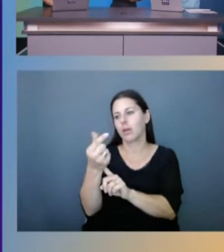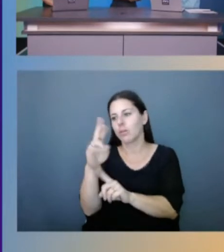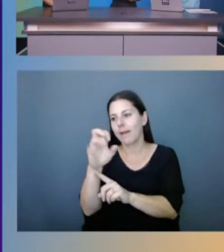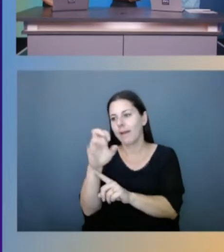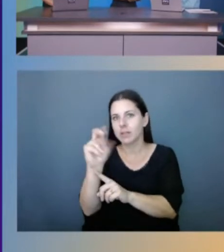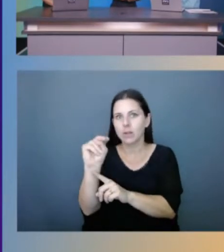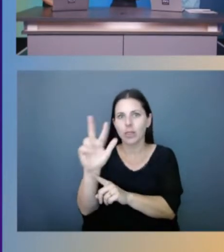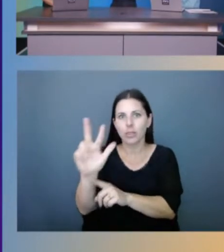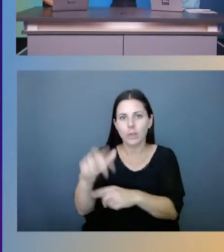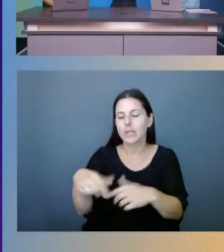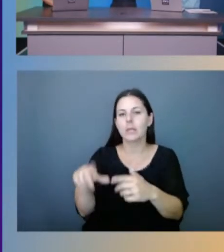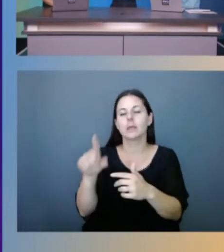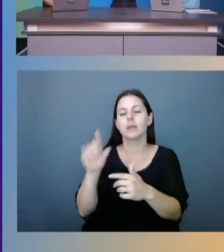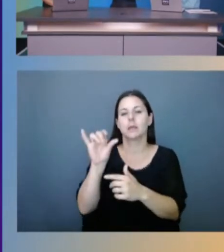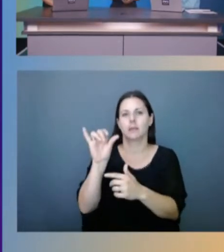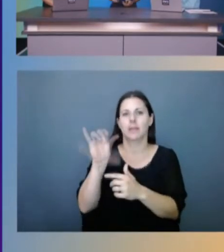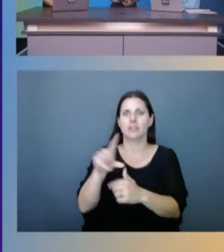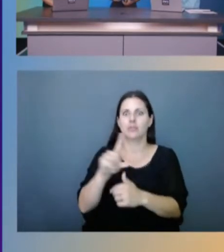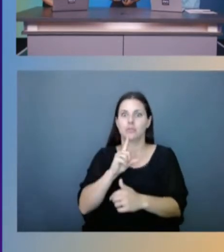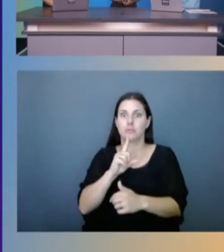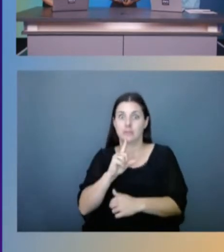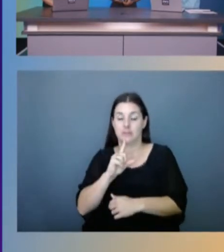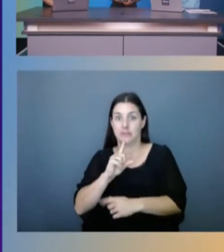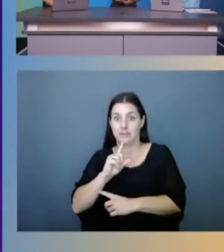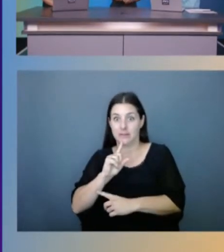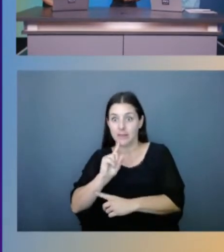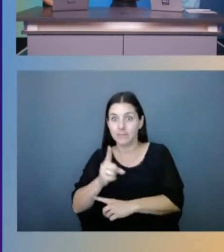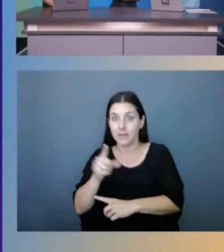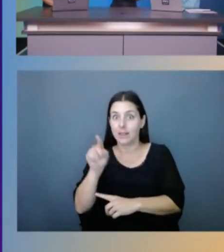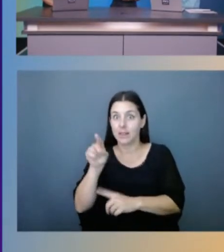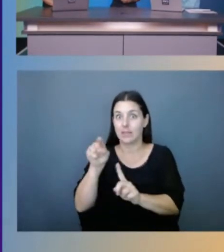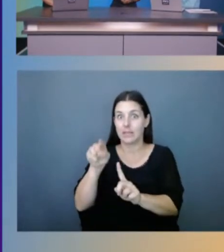they are definitely the silicons which are consuming less energy.